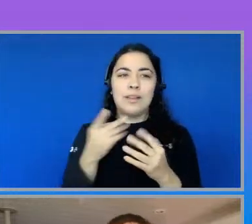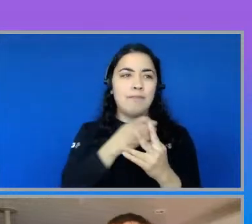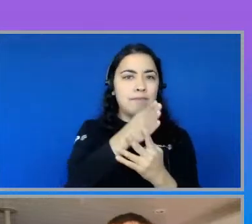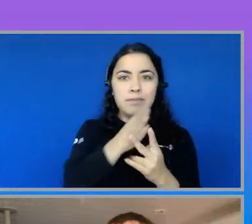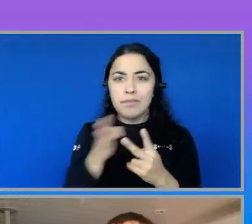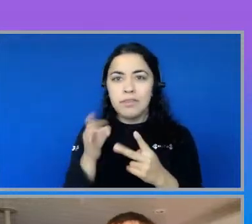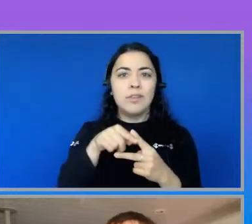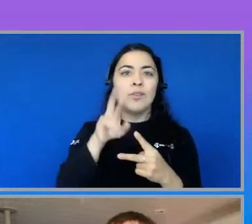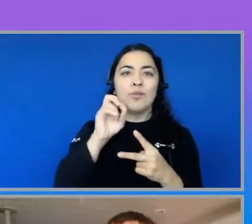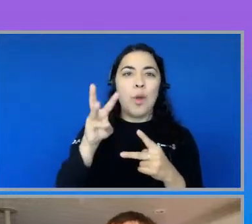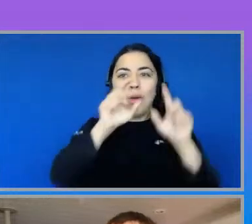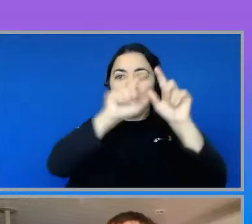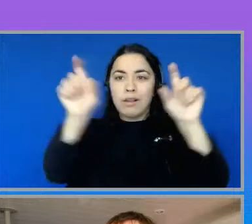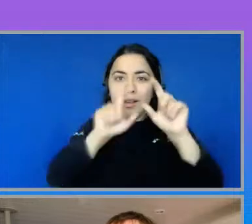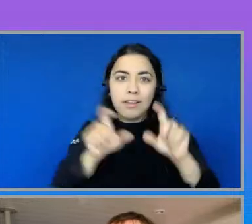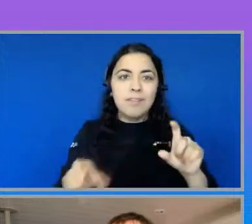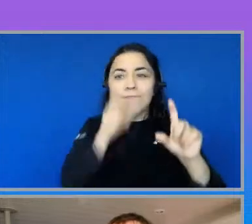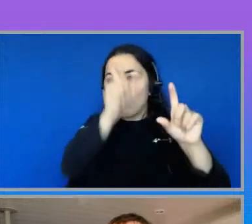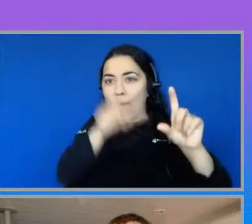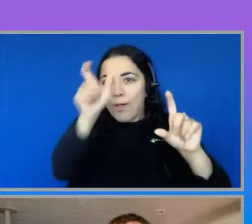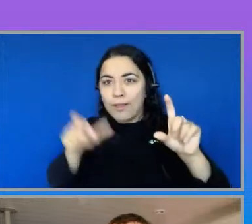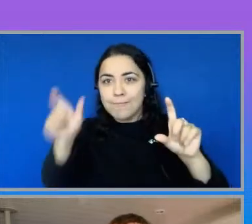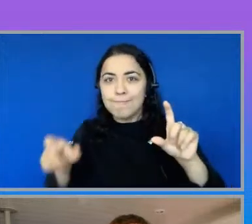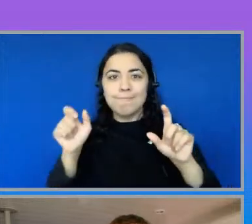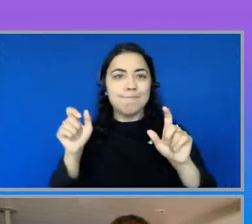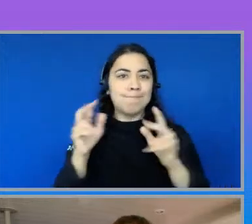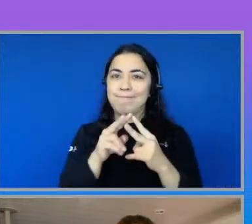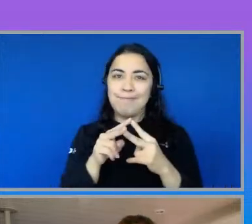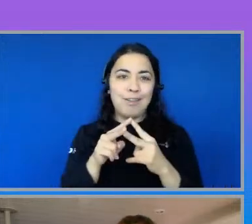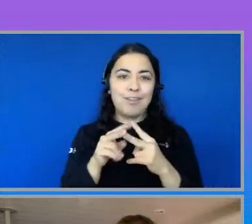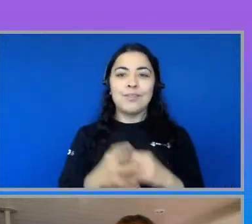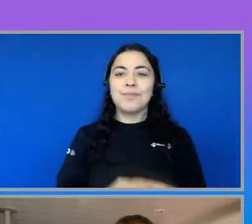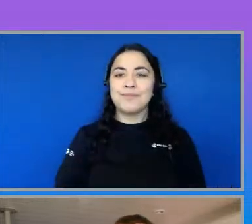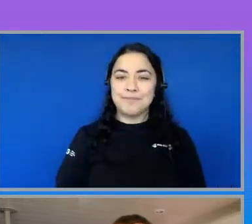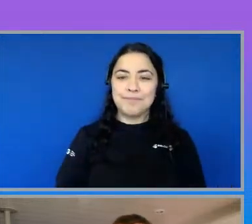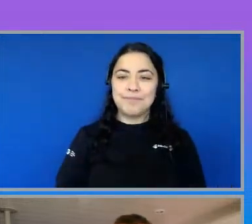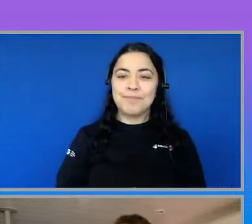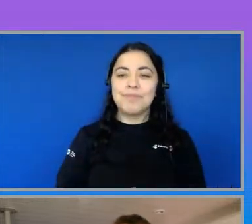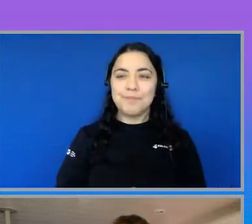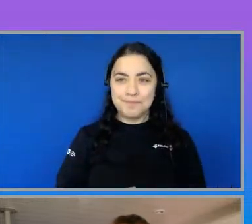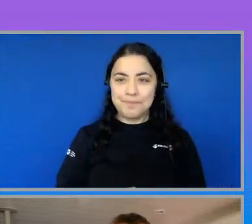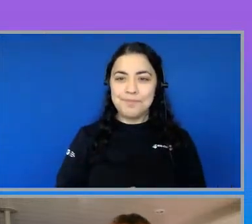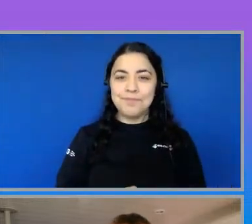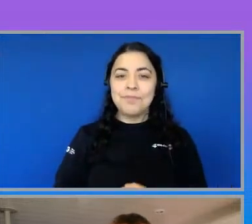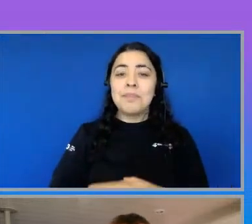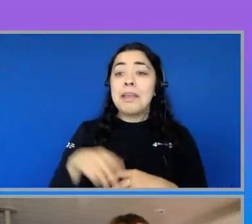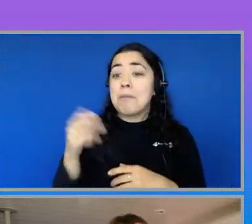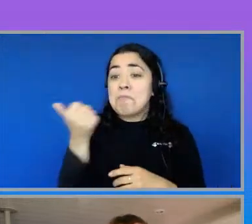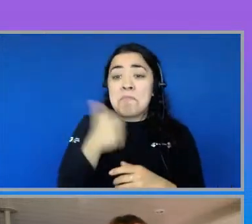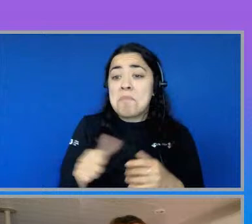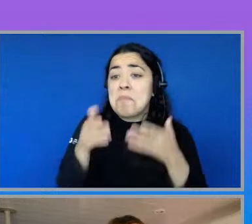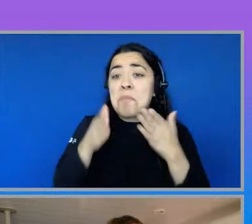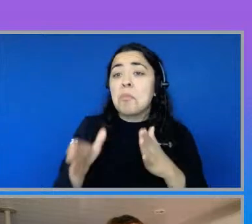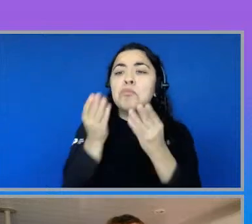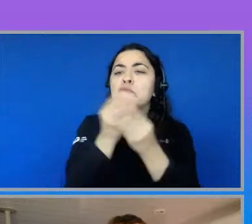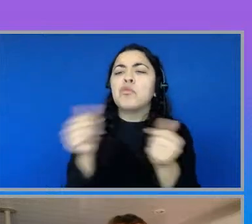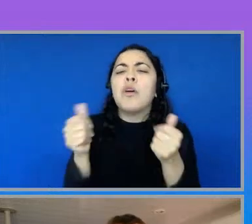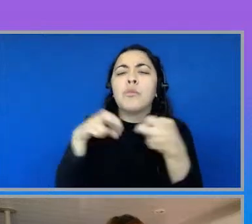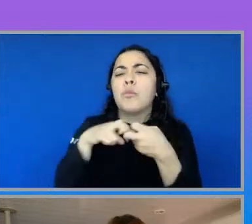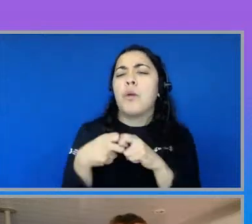rows and we've got columns. I think in practice it solves the